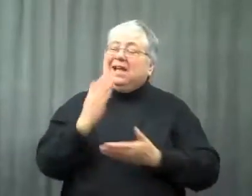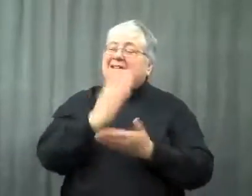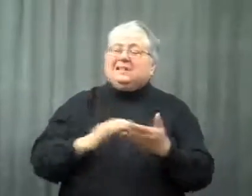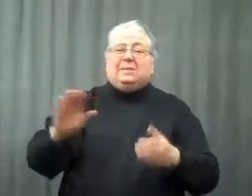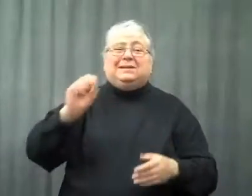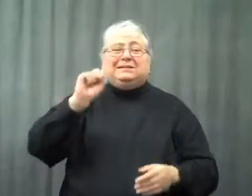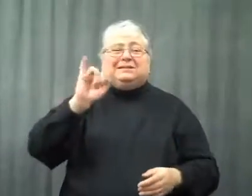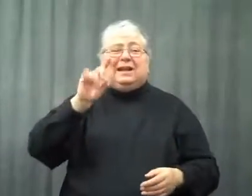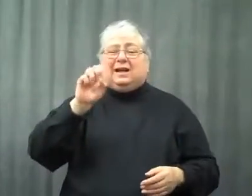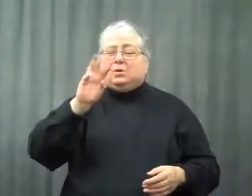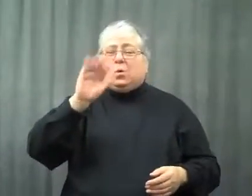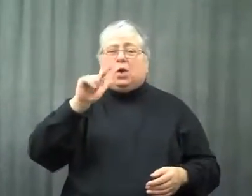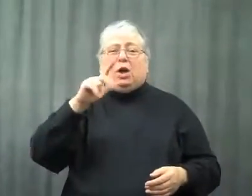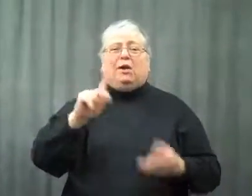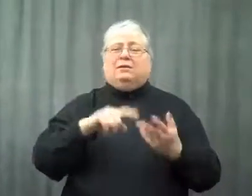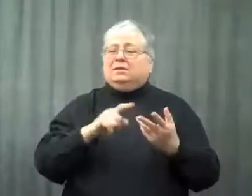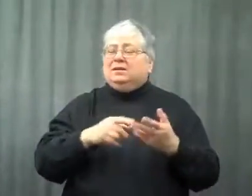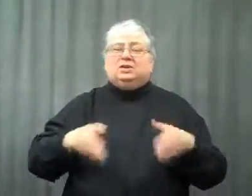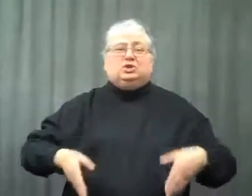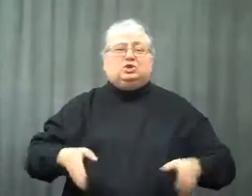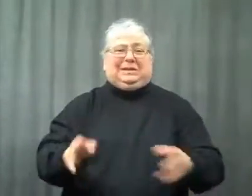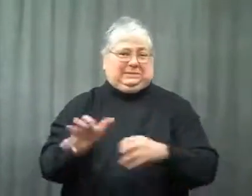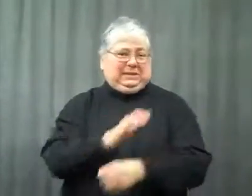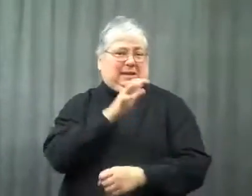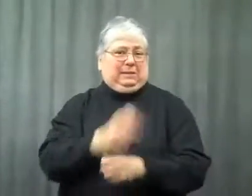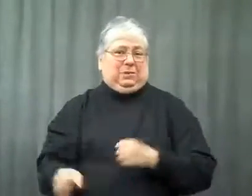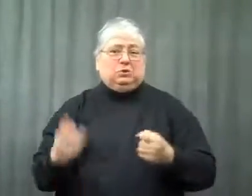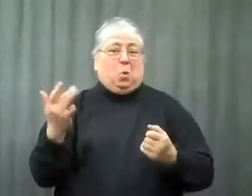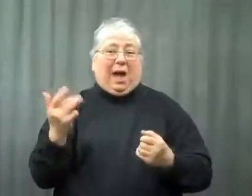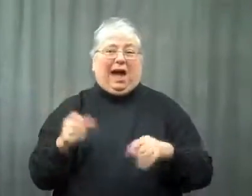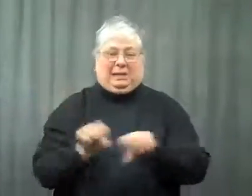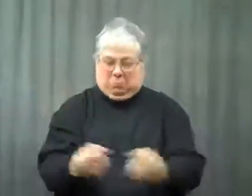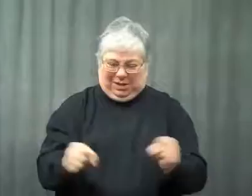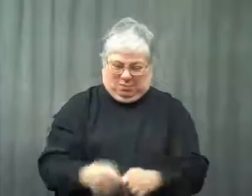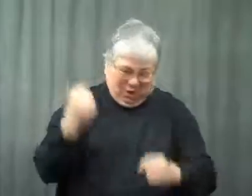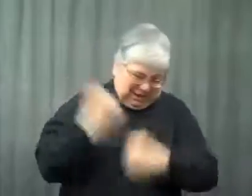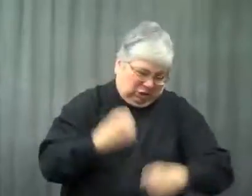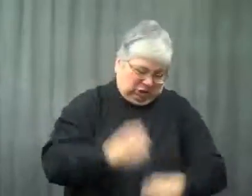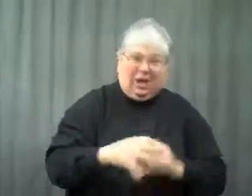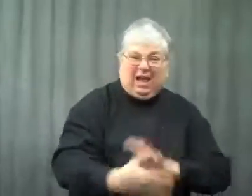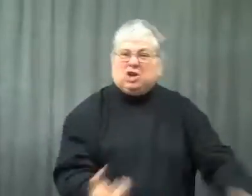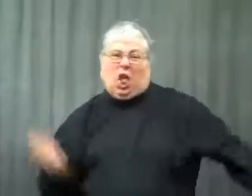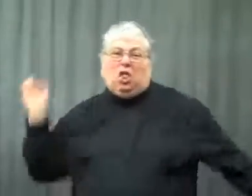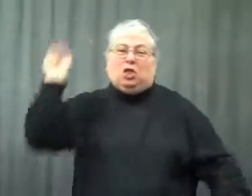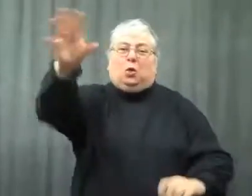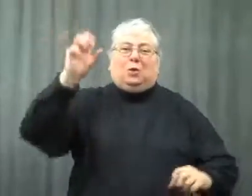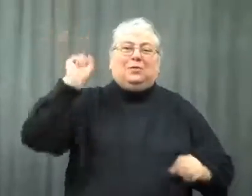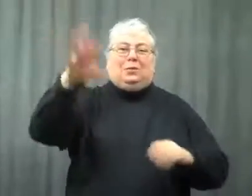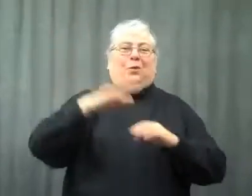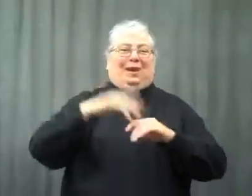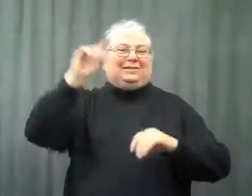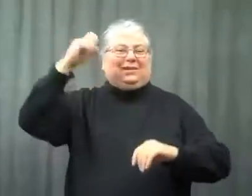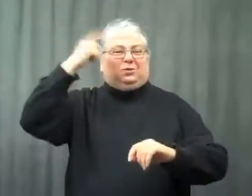The sidewalks and streets had been broken up to throw pieces at the government gangs.